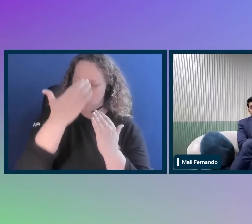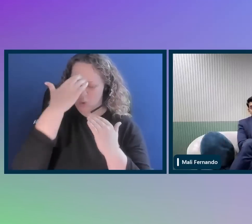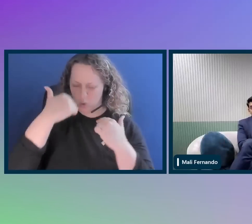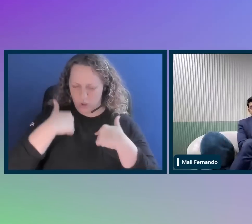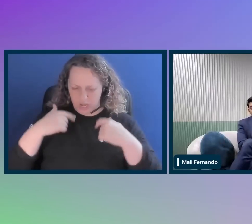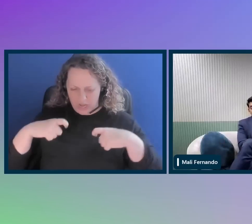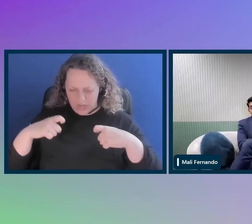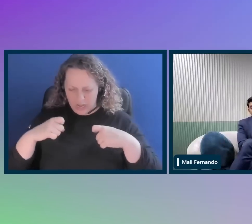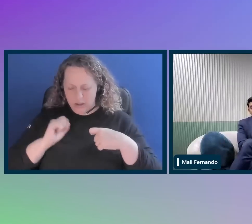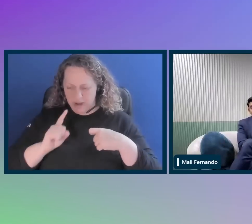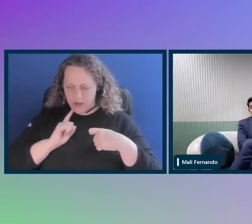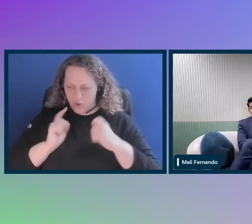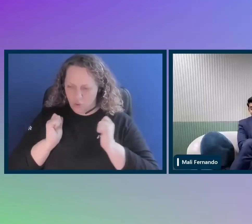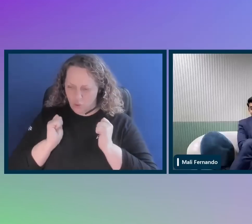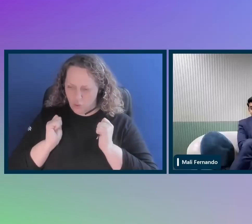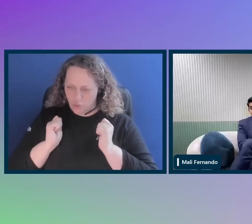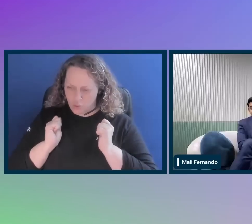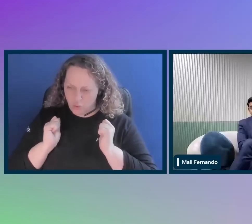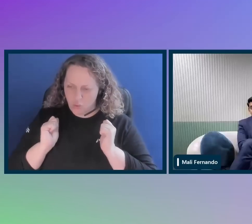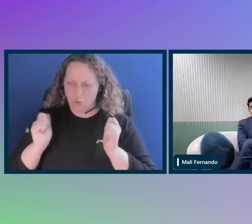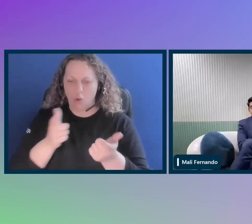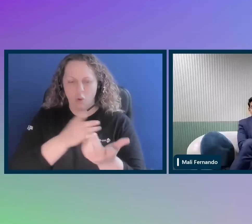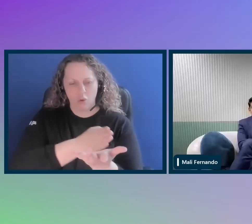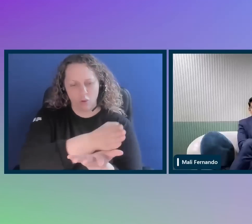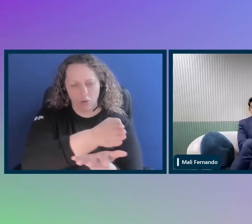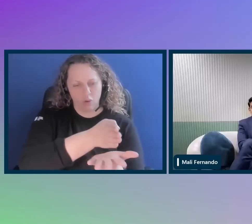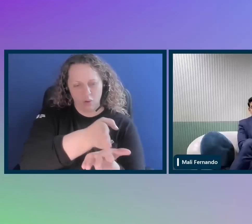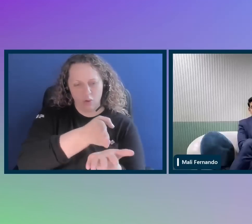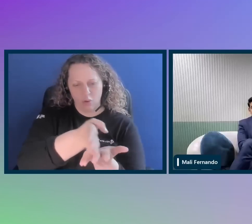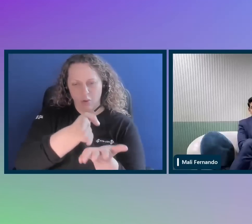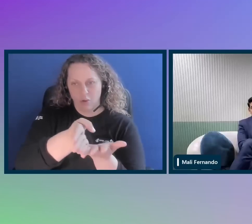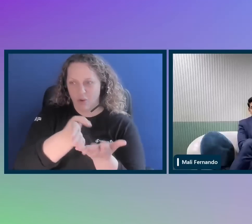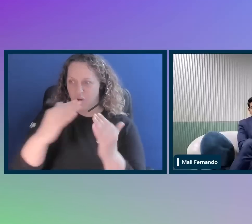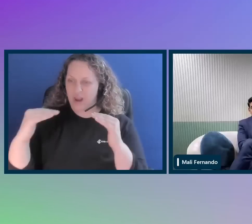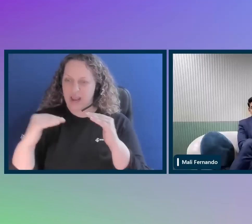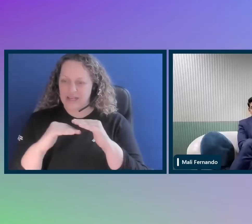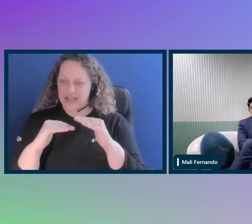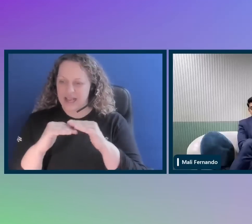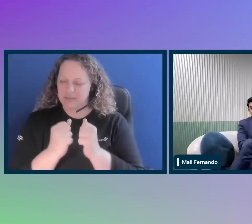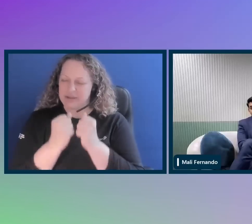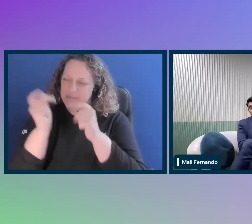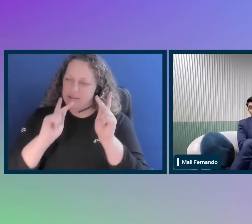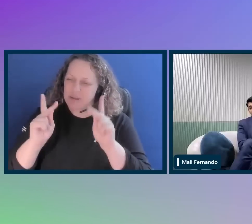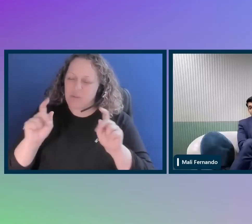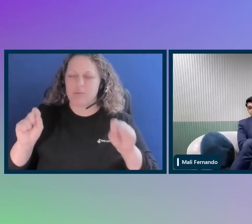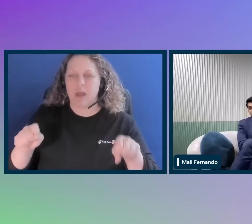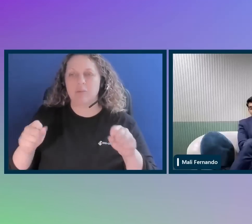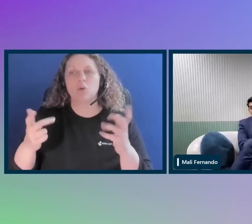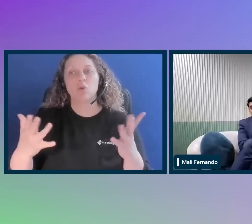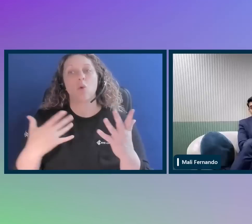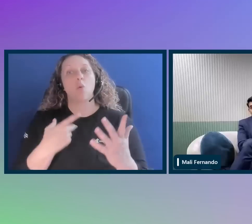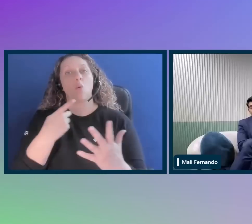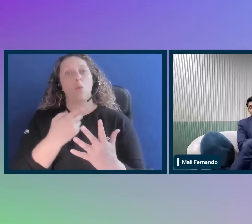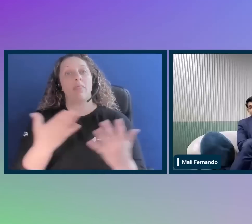to ensure the channel you're using is accessible to as many people as possible. So one of the things that we're doing